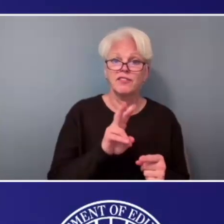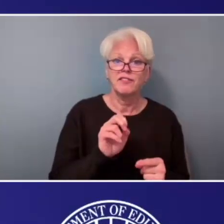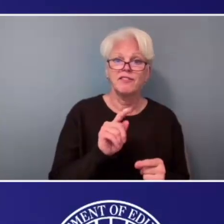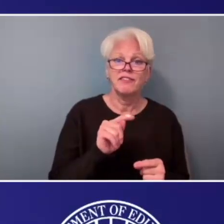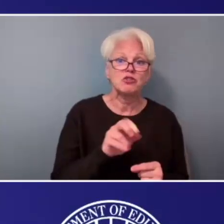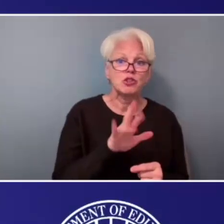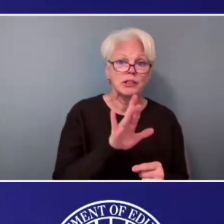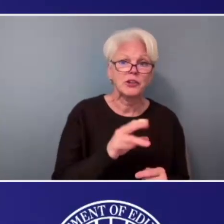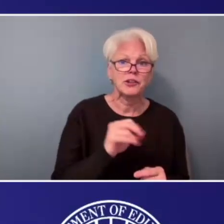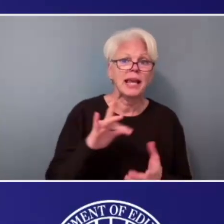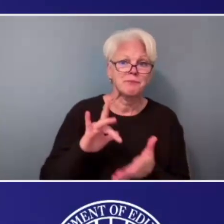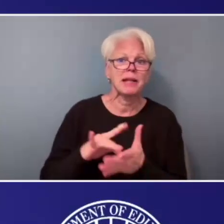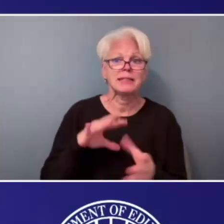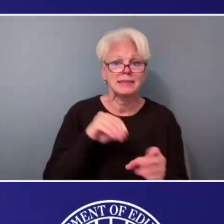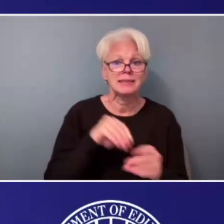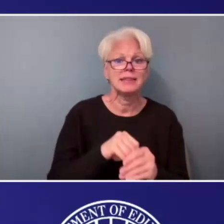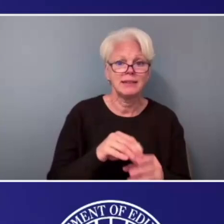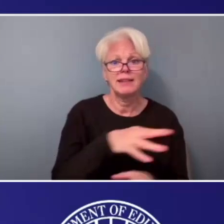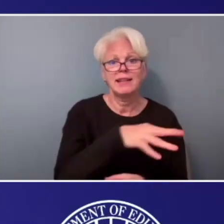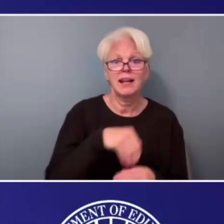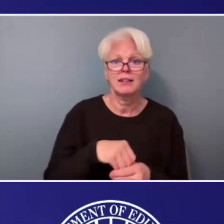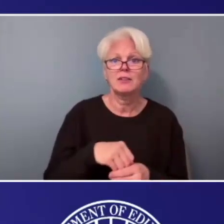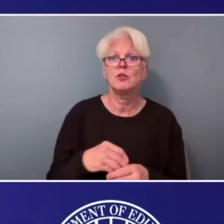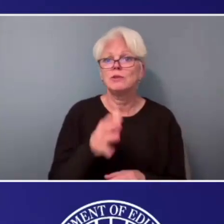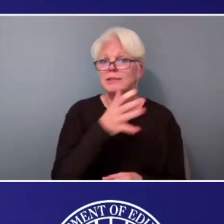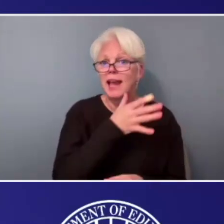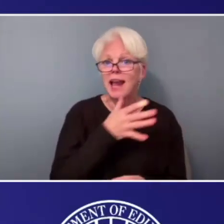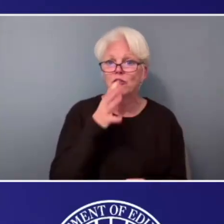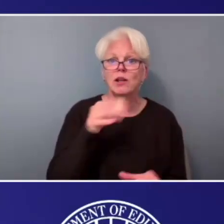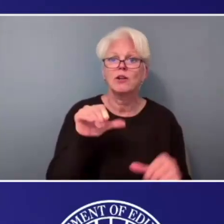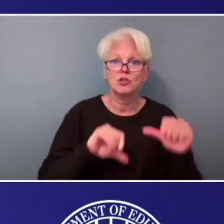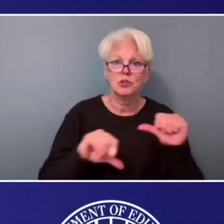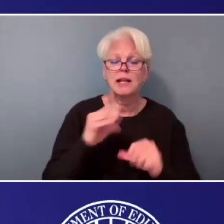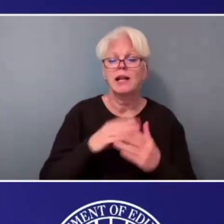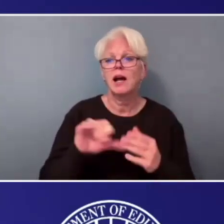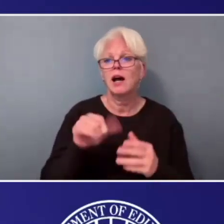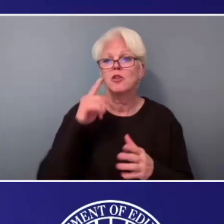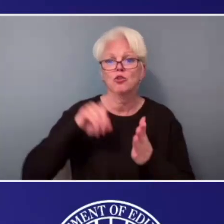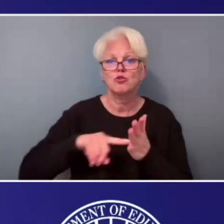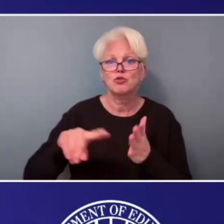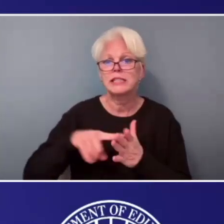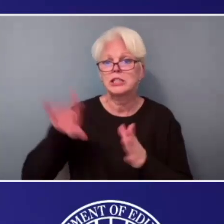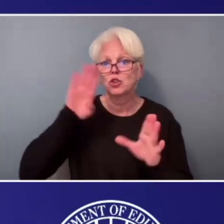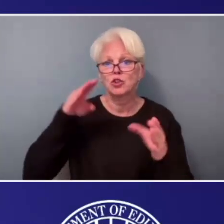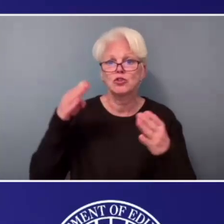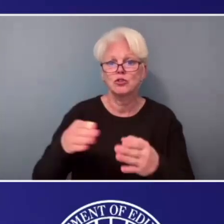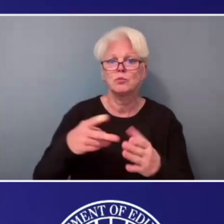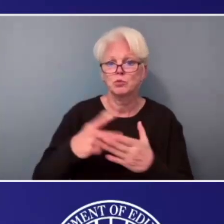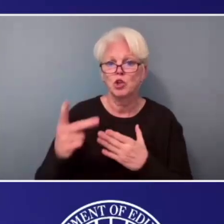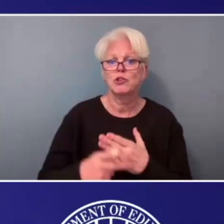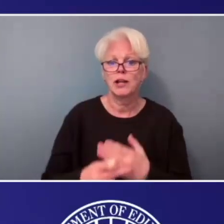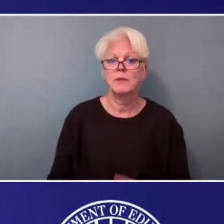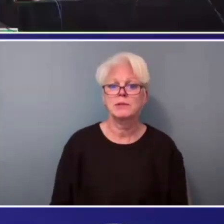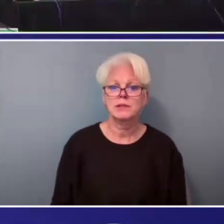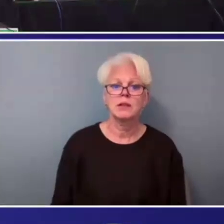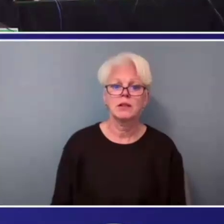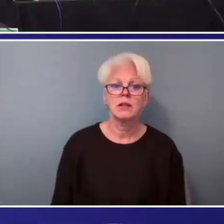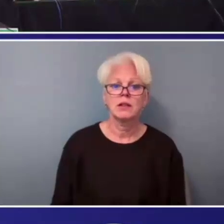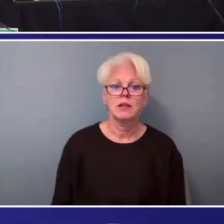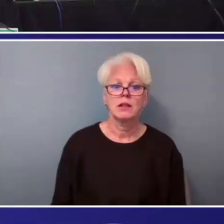it brings in ag science and, and some other research-oriented programs. Let me just close on the,